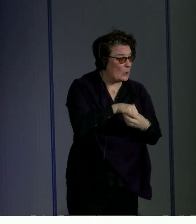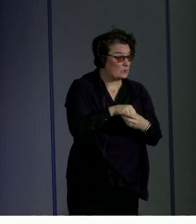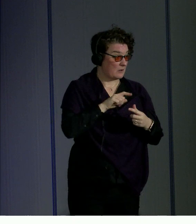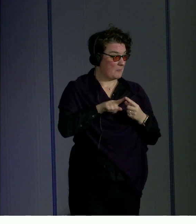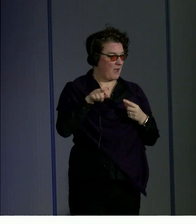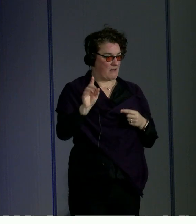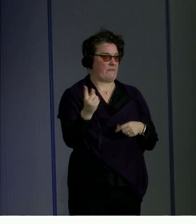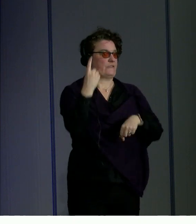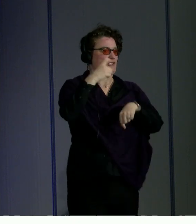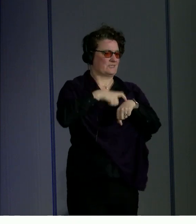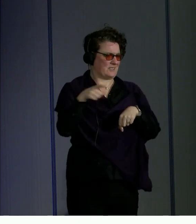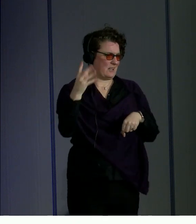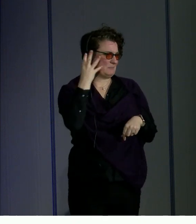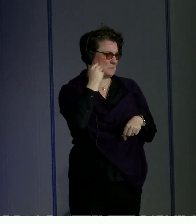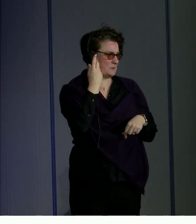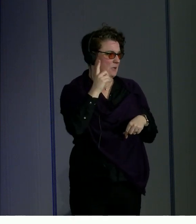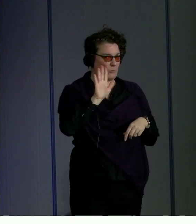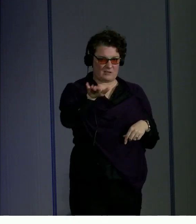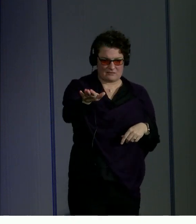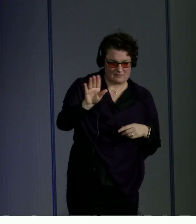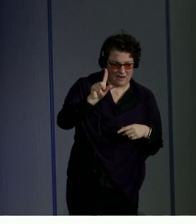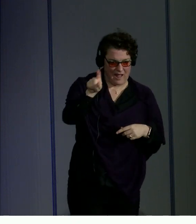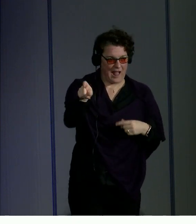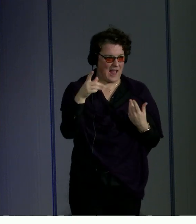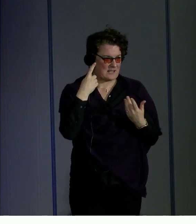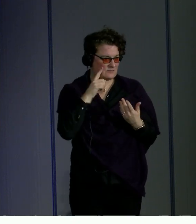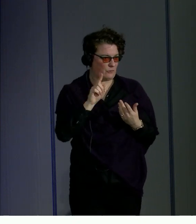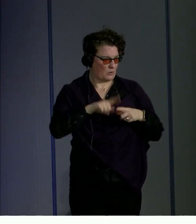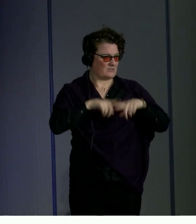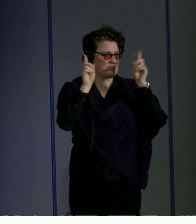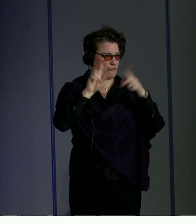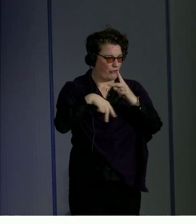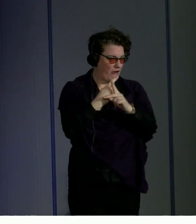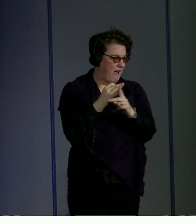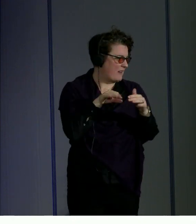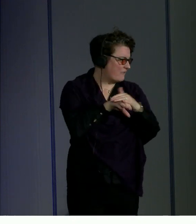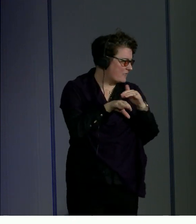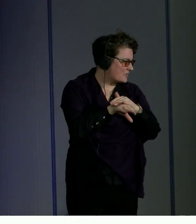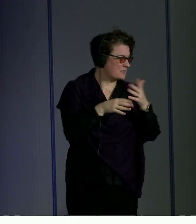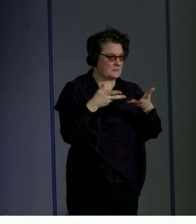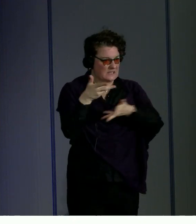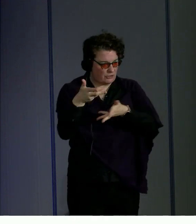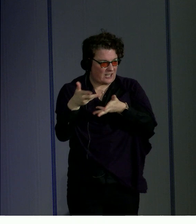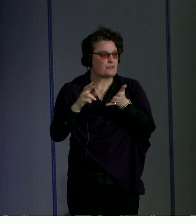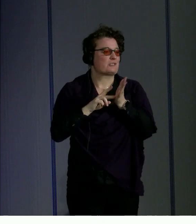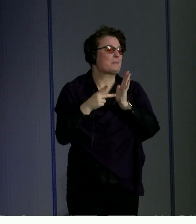for that type of interaction in accessibility before. So it became a learning opportunity.